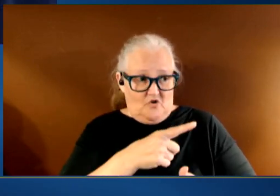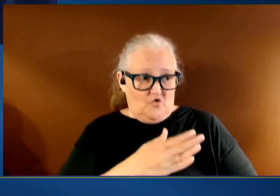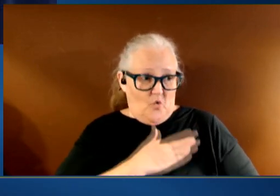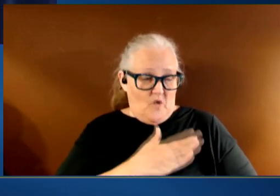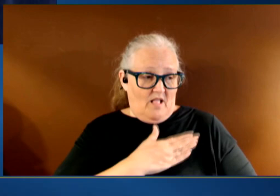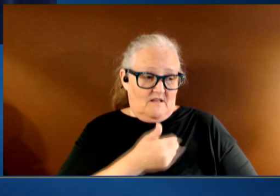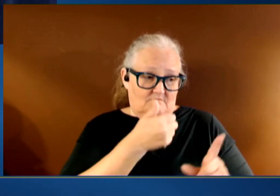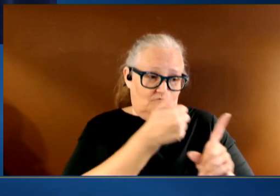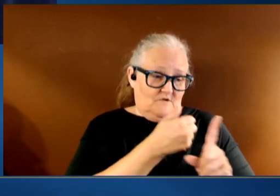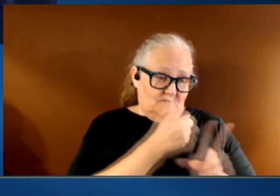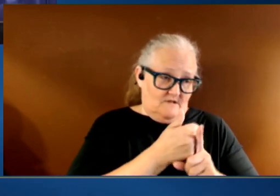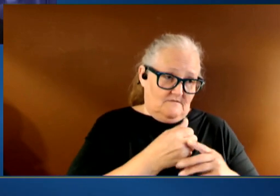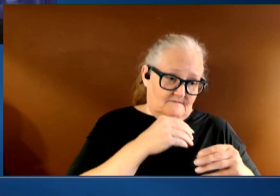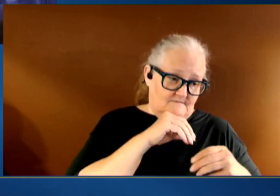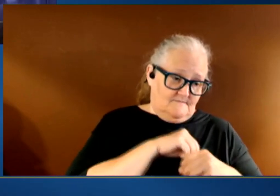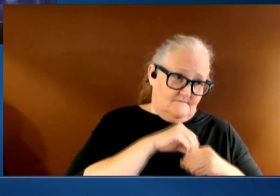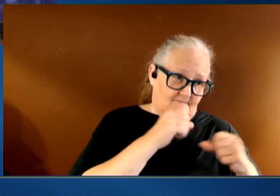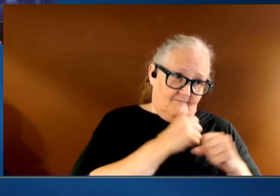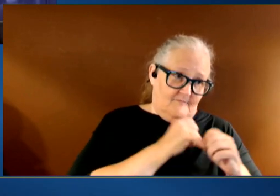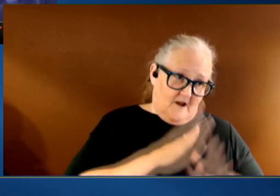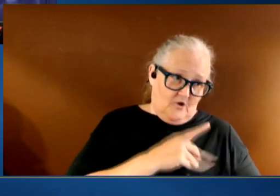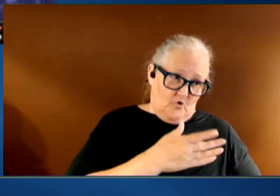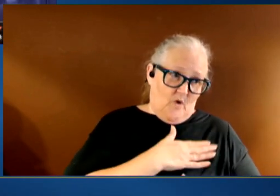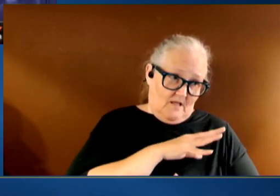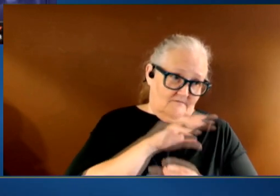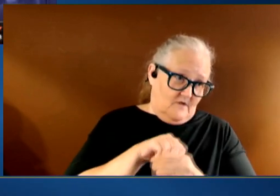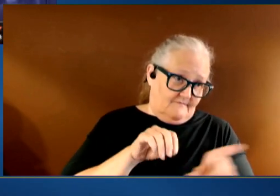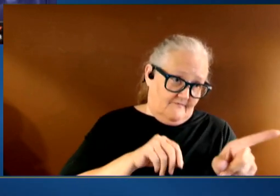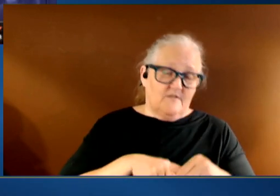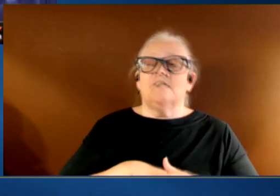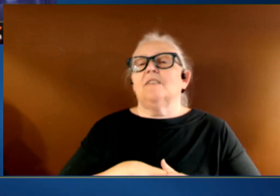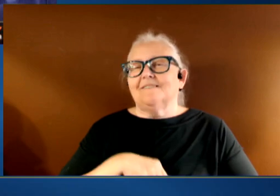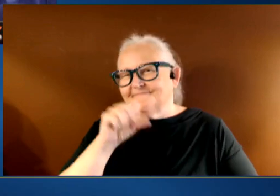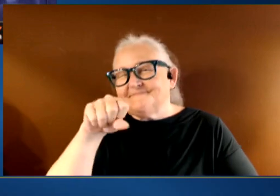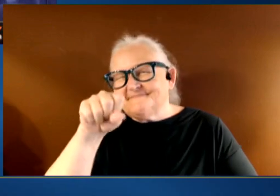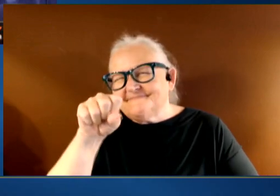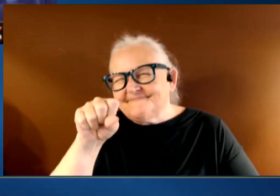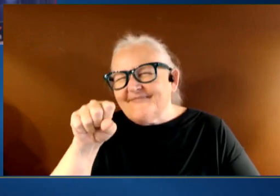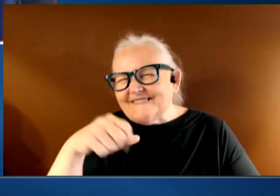Jimmy Pinnock: So, yes, I actually have registered for the program,